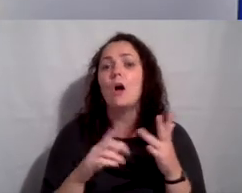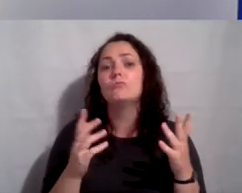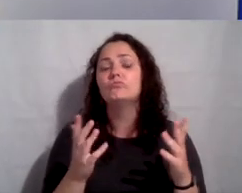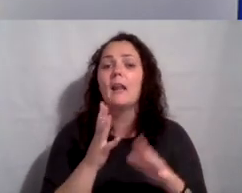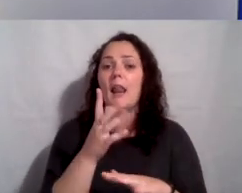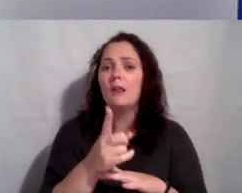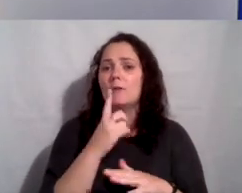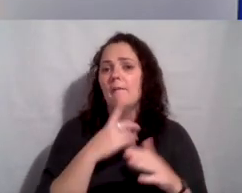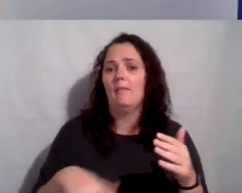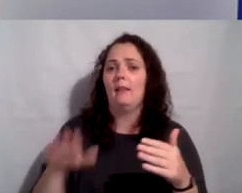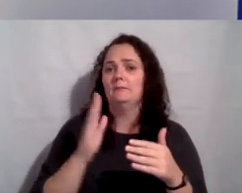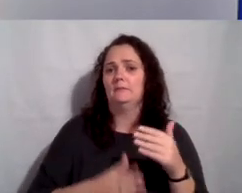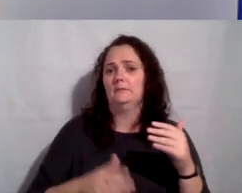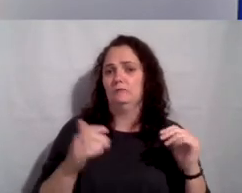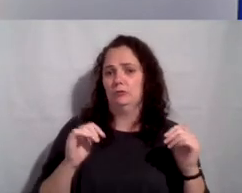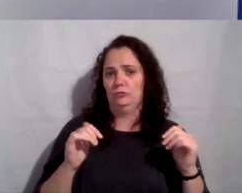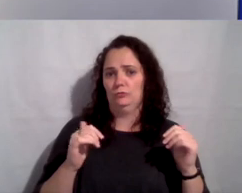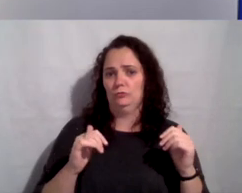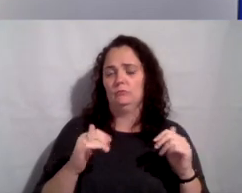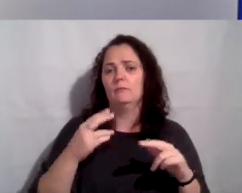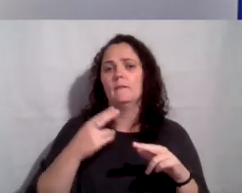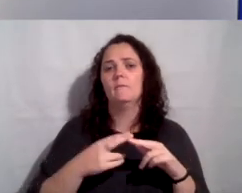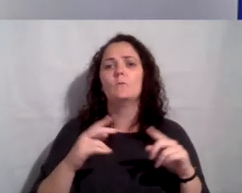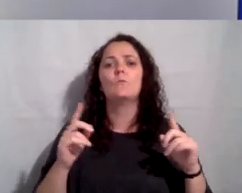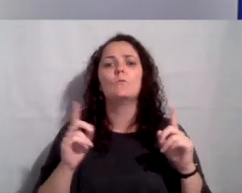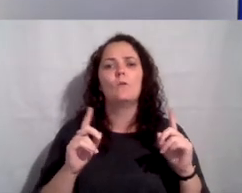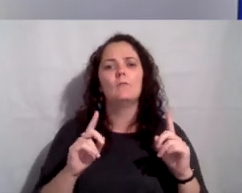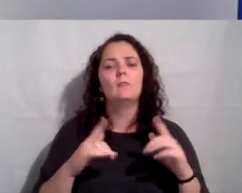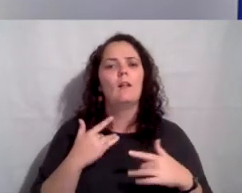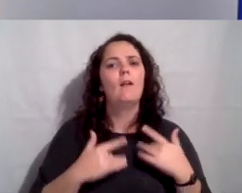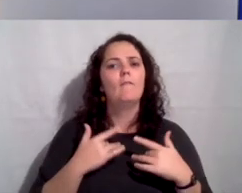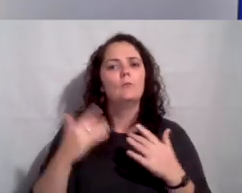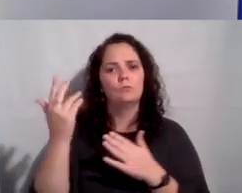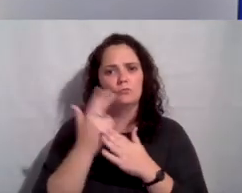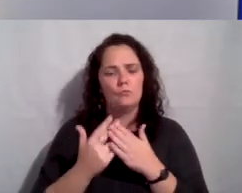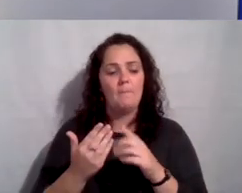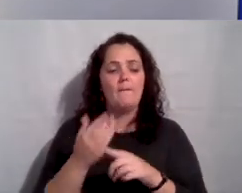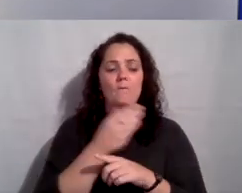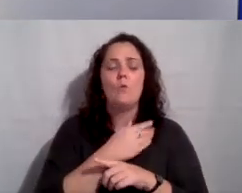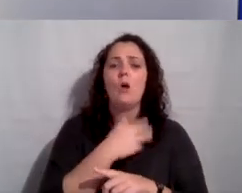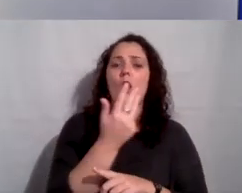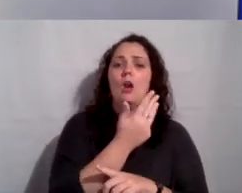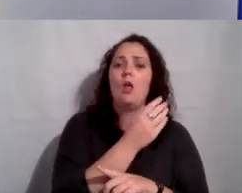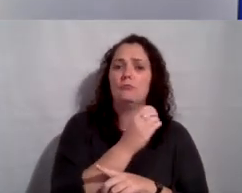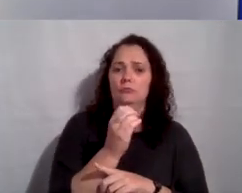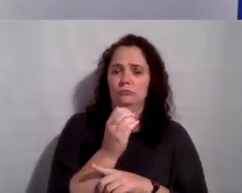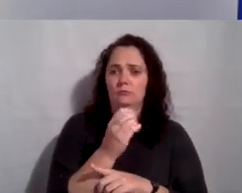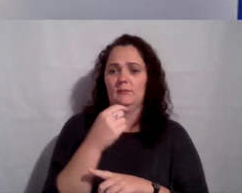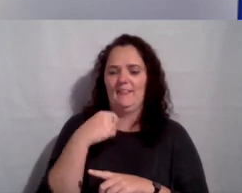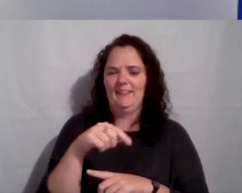series, we're coming right up to the contemporary life drawing. So in the first one we really focused on 19th century life drawing, this one we're looking at that